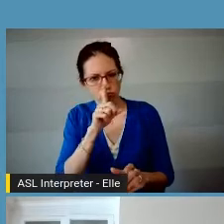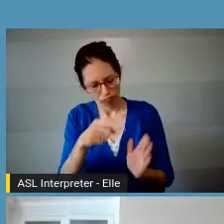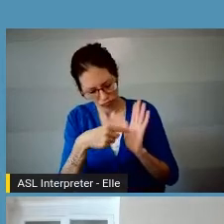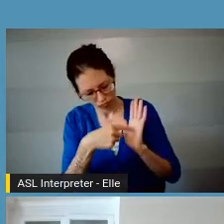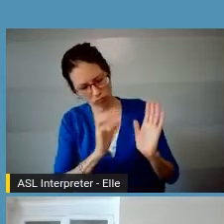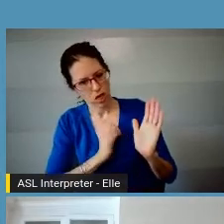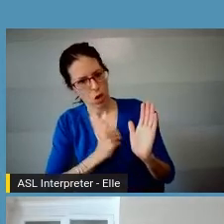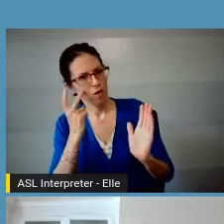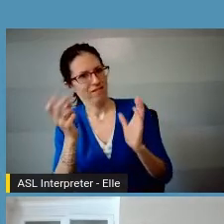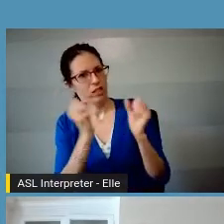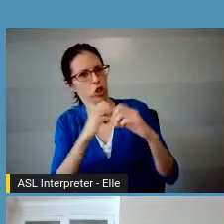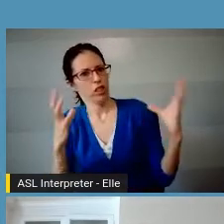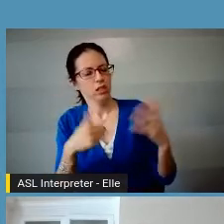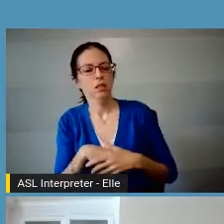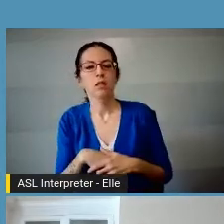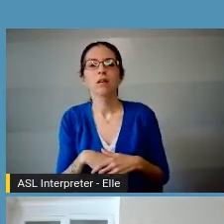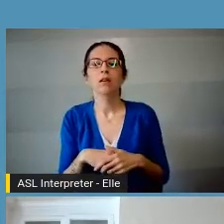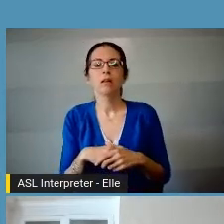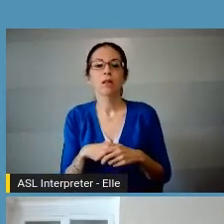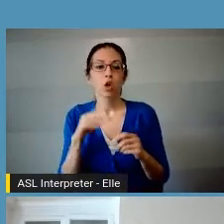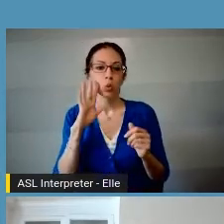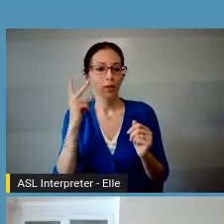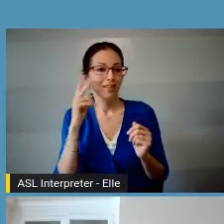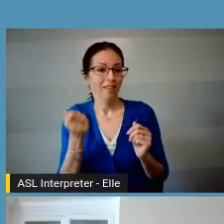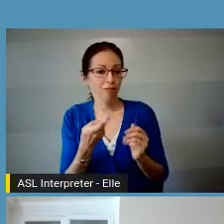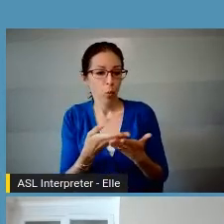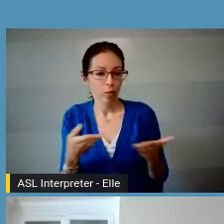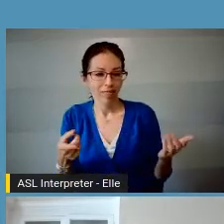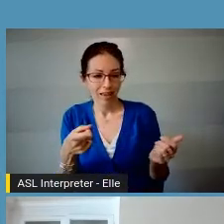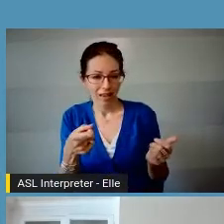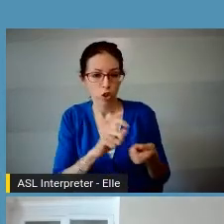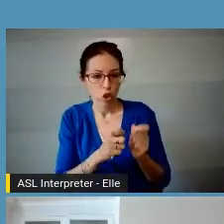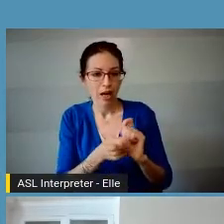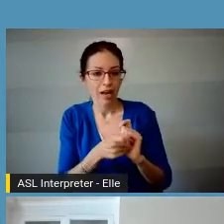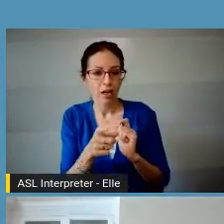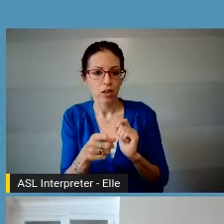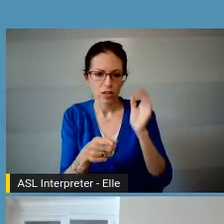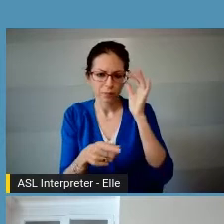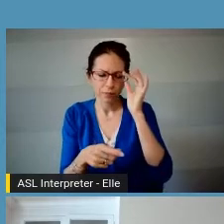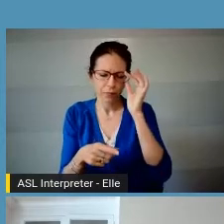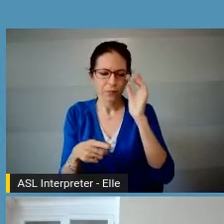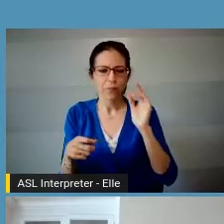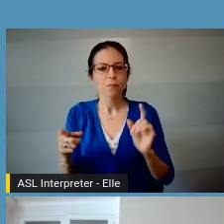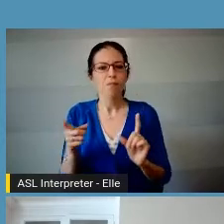you will see a couple of things that changed here. One is that the core of the problem